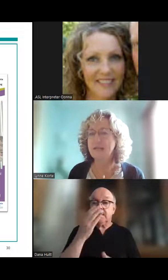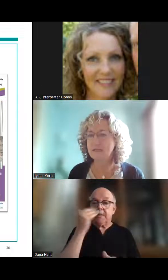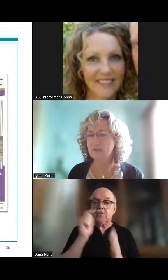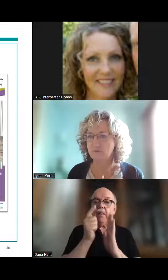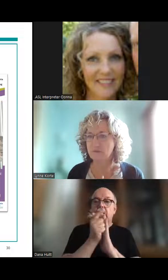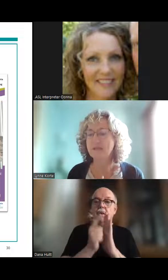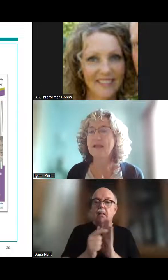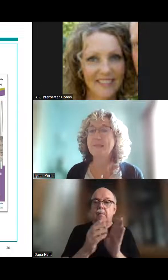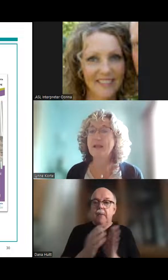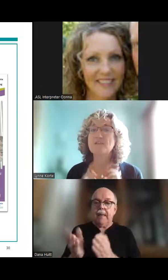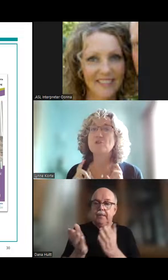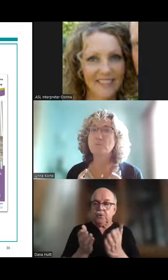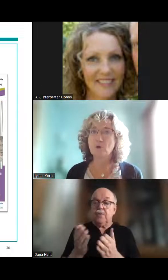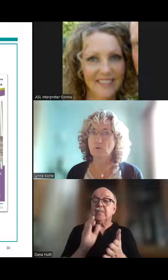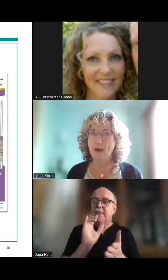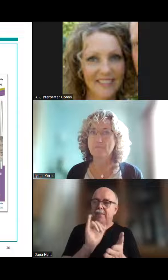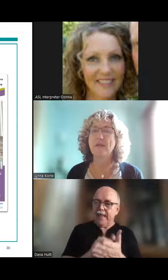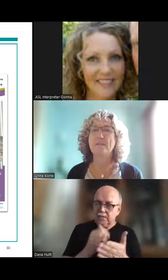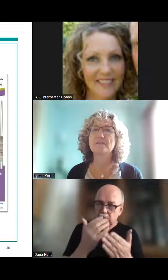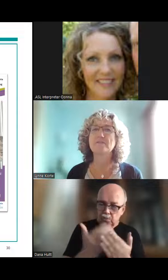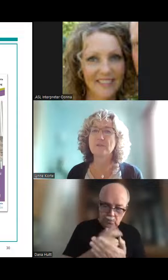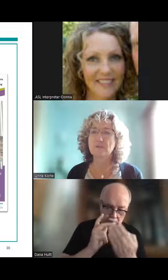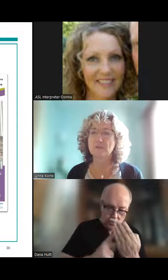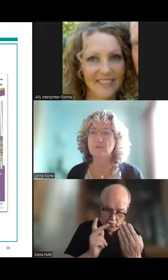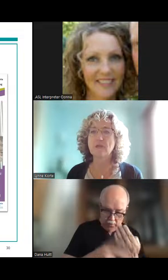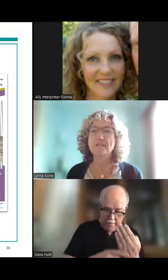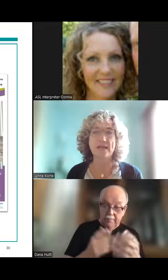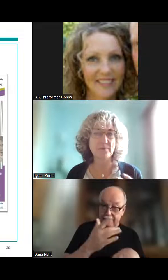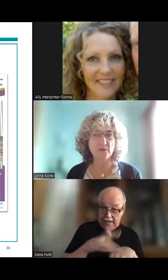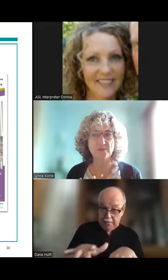we can see everyone's faces